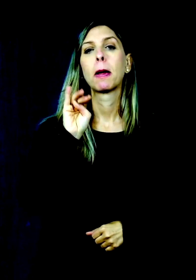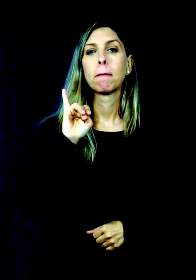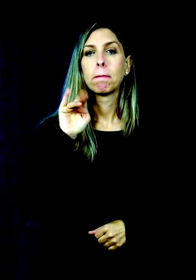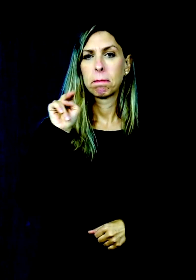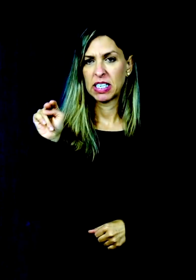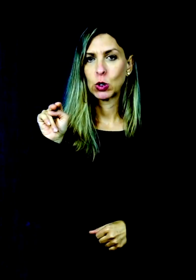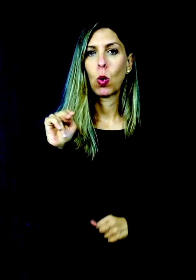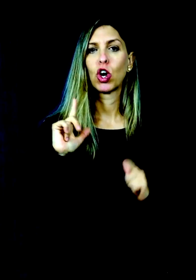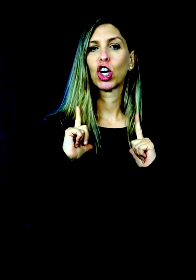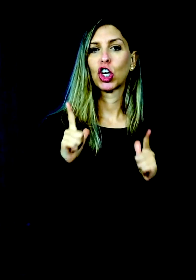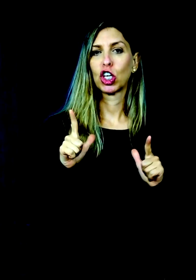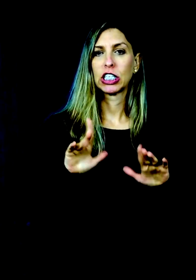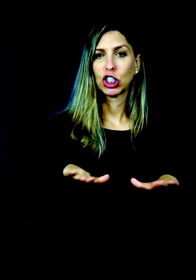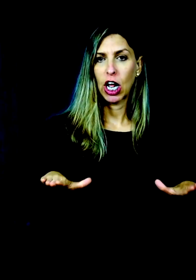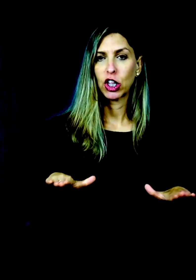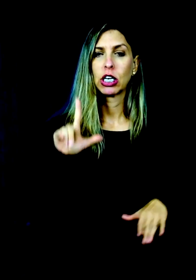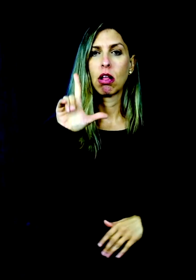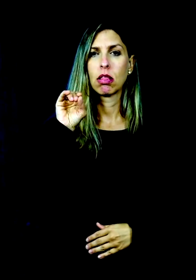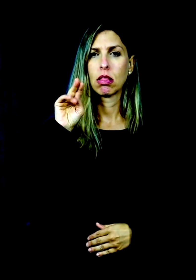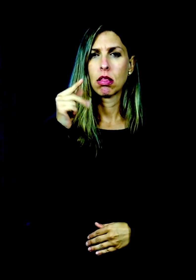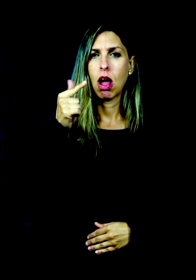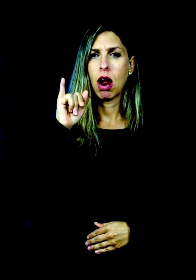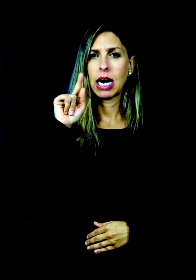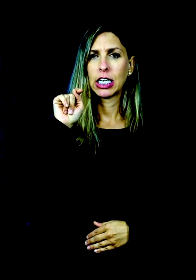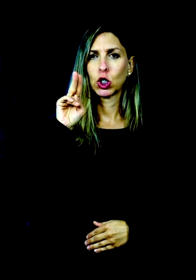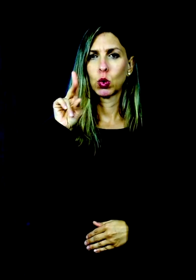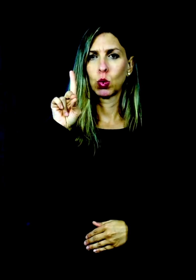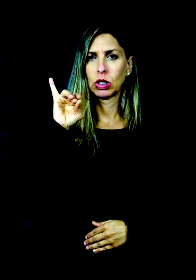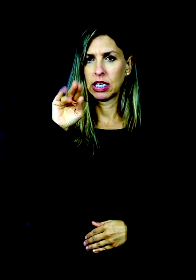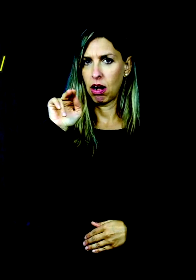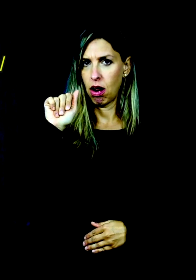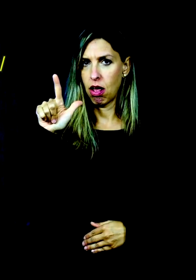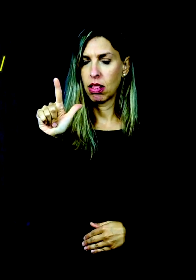Minnesota Early Childhood Longitudinal